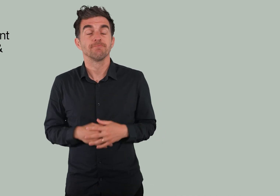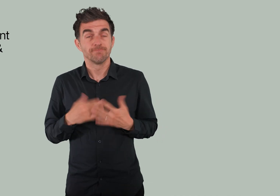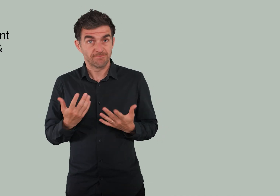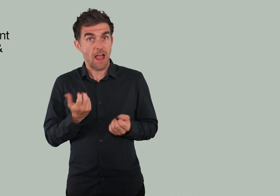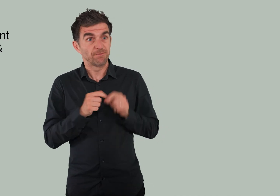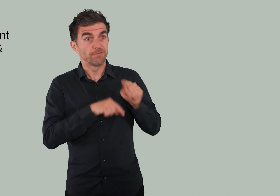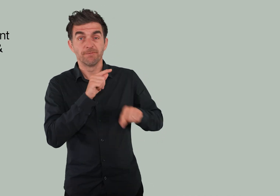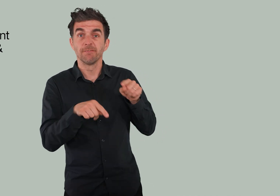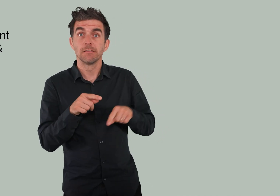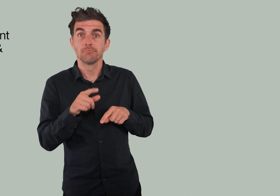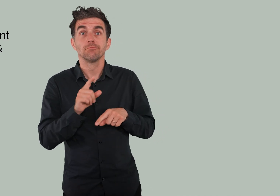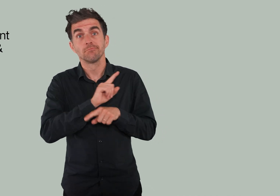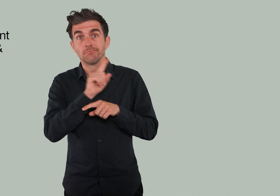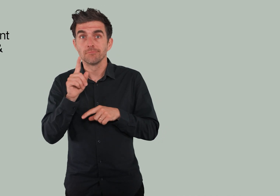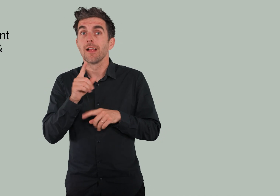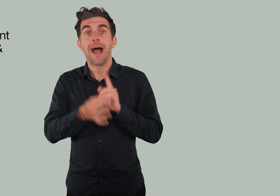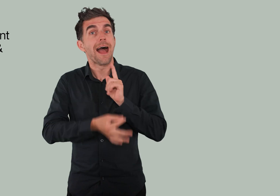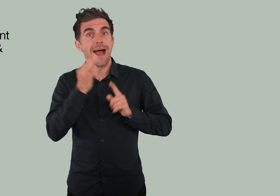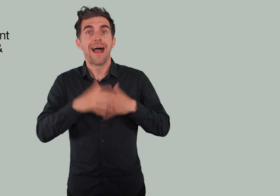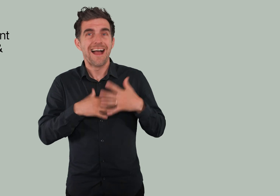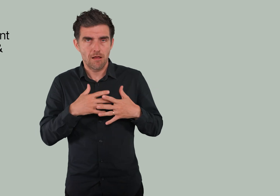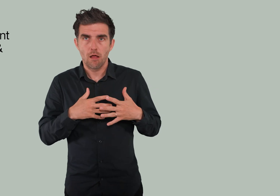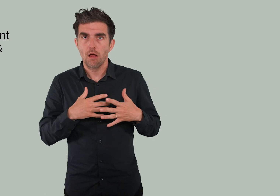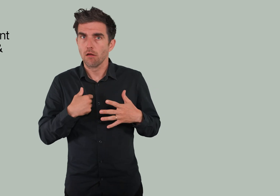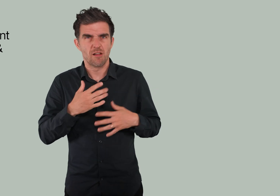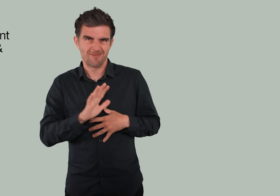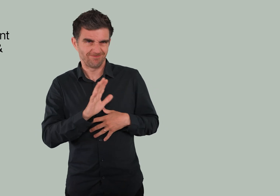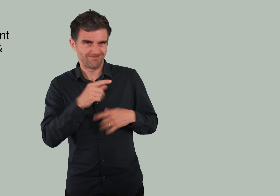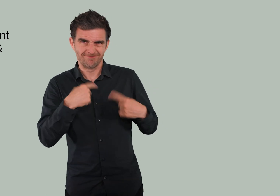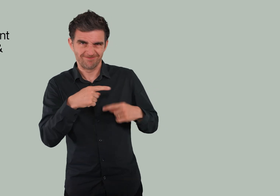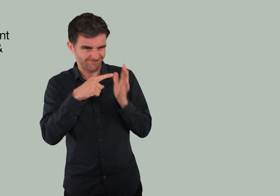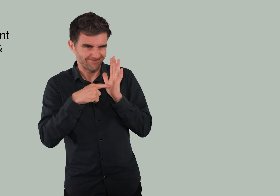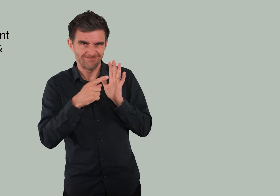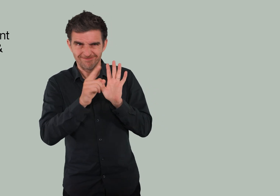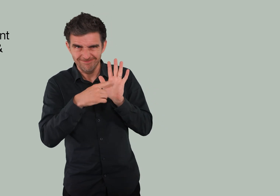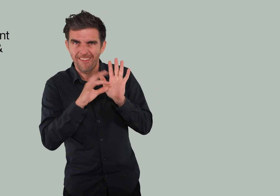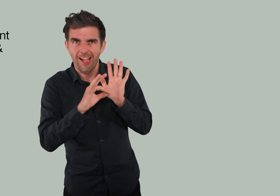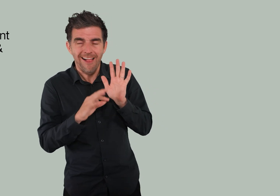This can lead to ineligible applications which result in